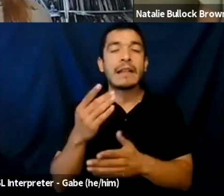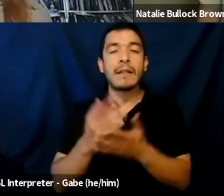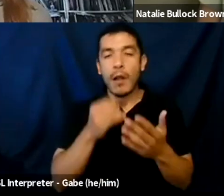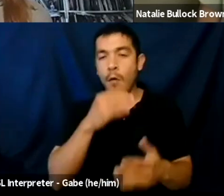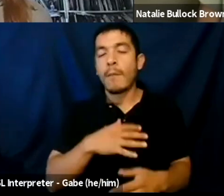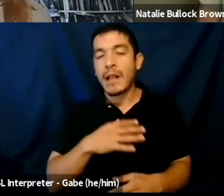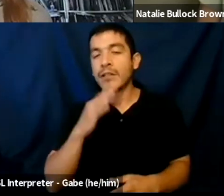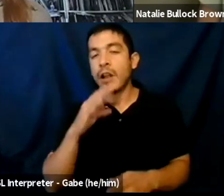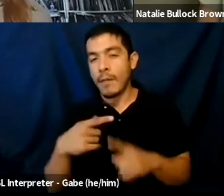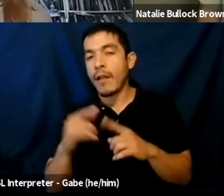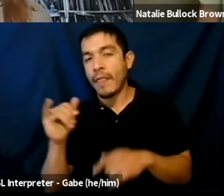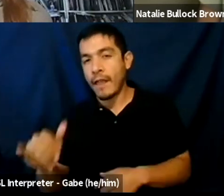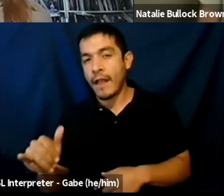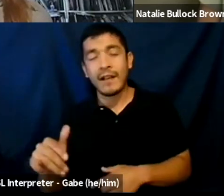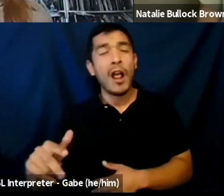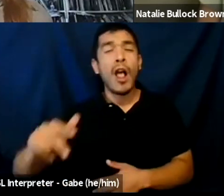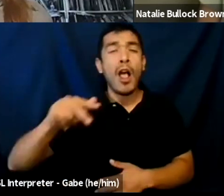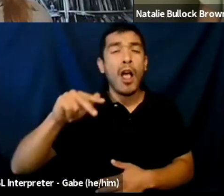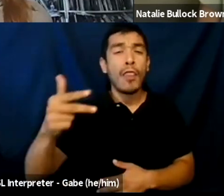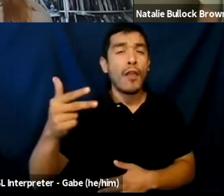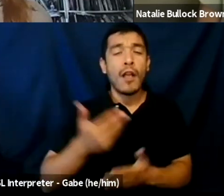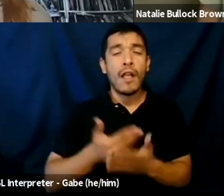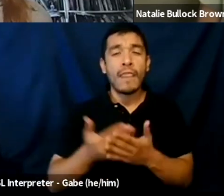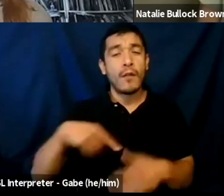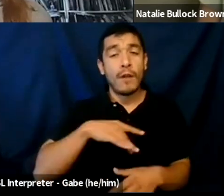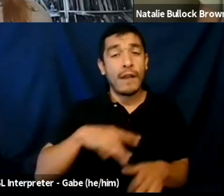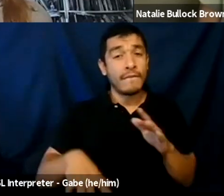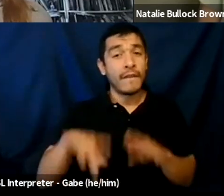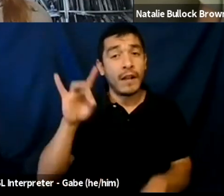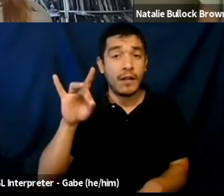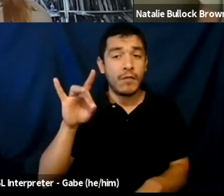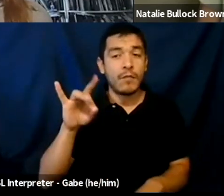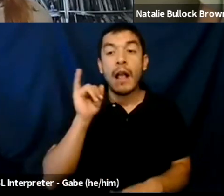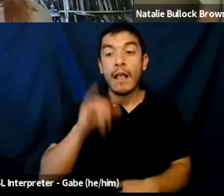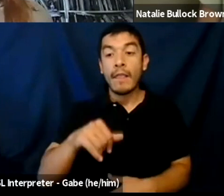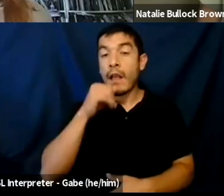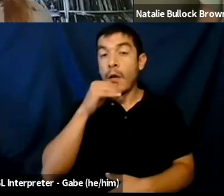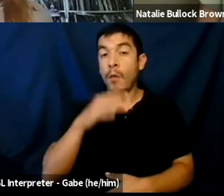The third finding was that women said it was...